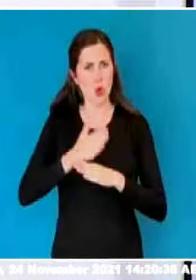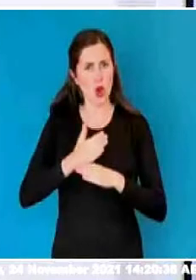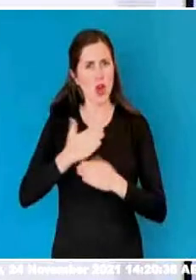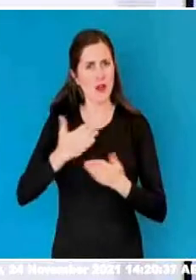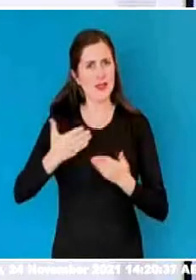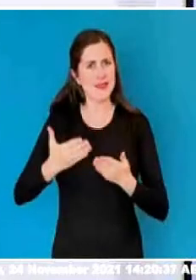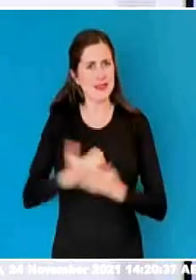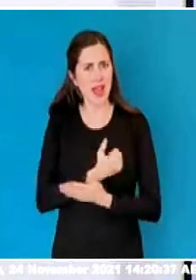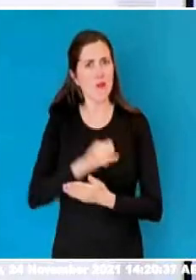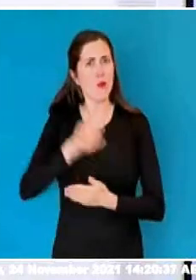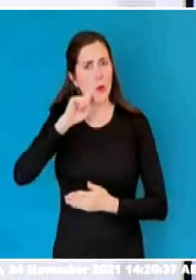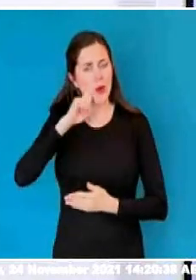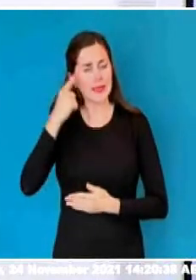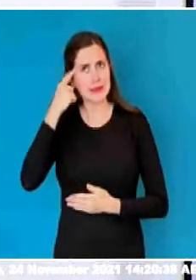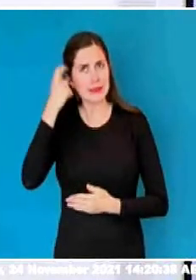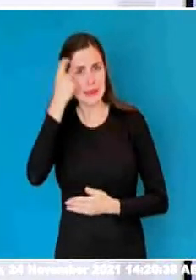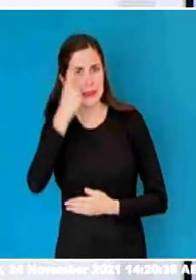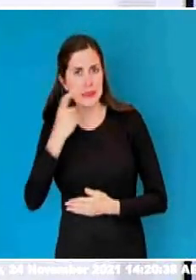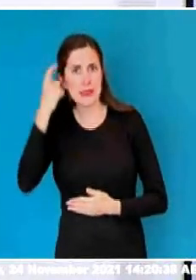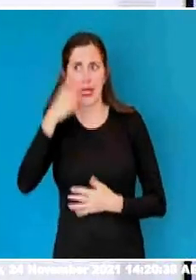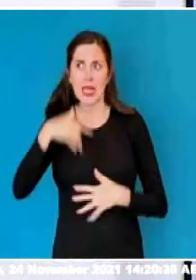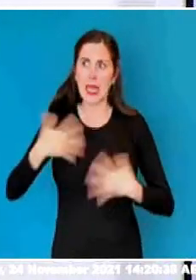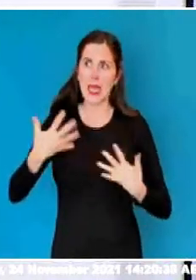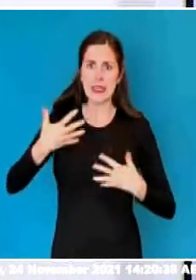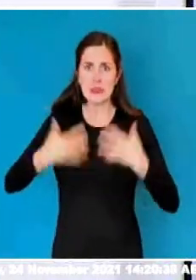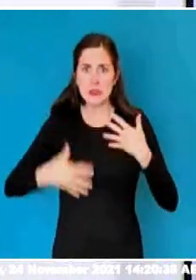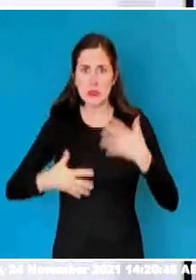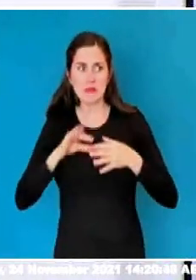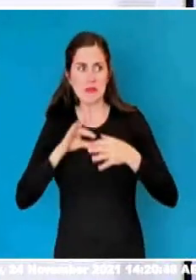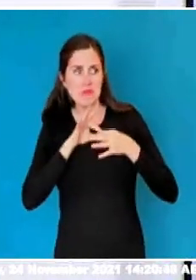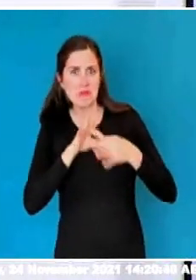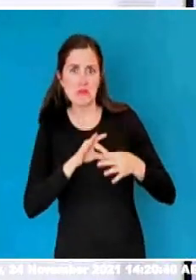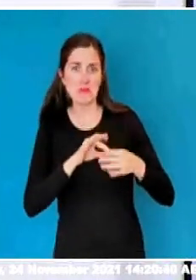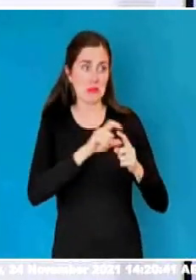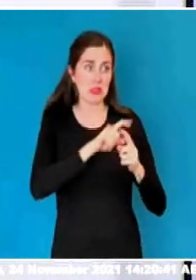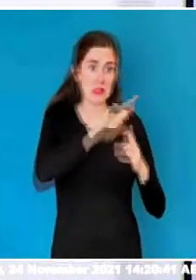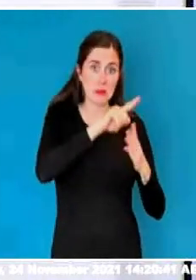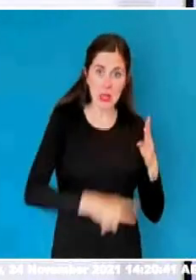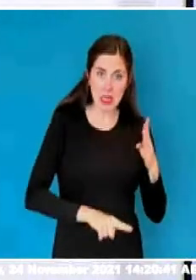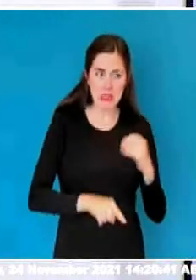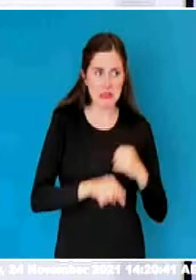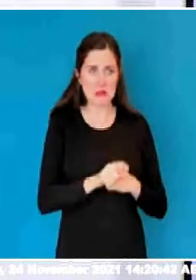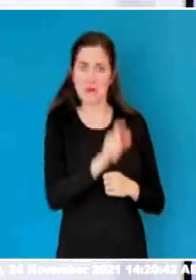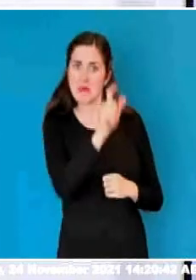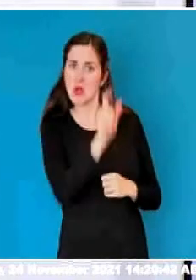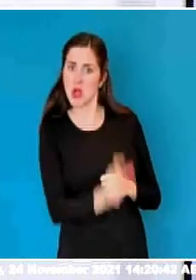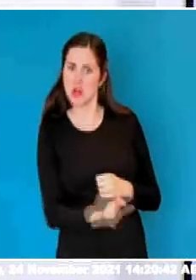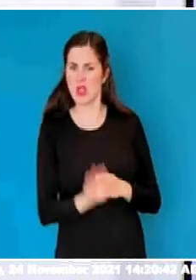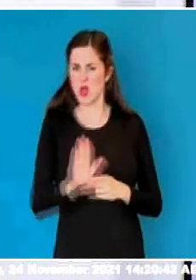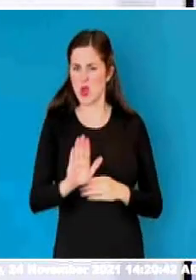work related injury and disability in conducting its work, and this is in your regulator function.